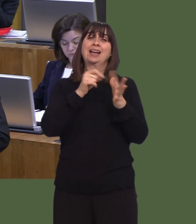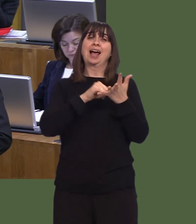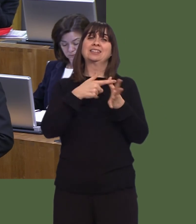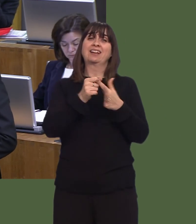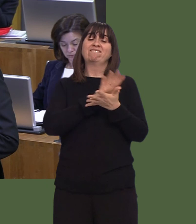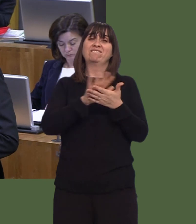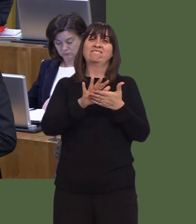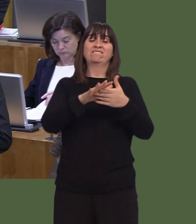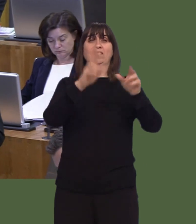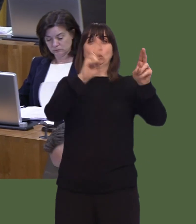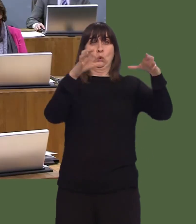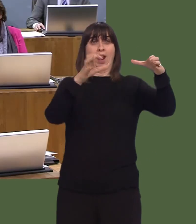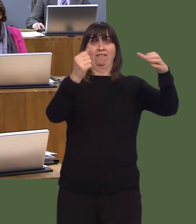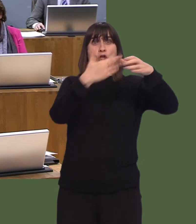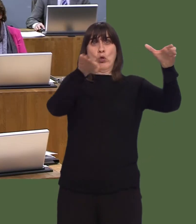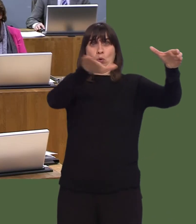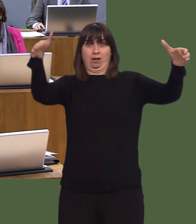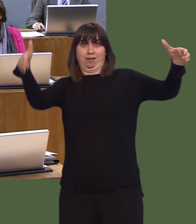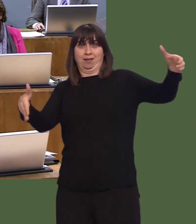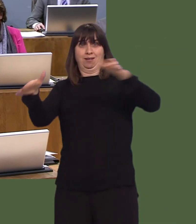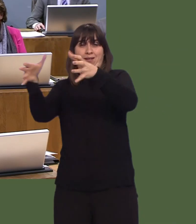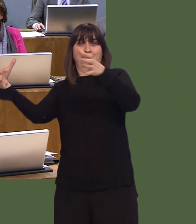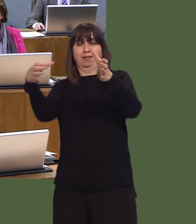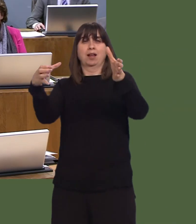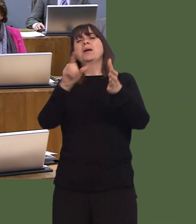was being built. But it is for local authoritiesó[Interruption.] It is for local authorities.